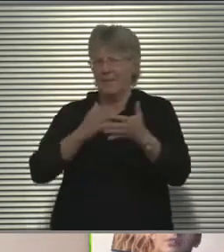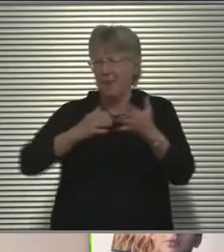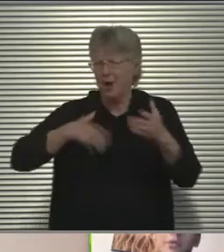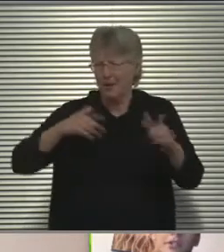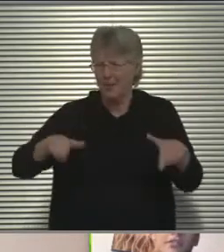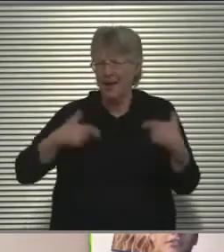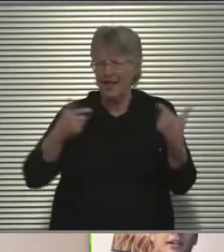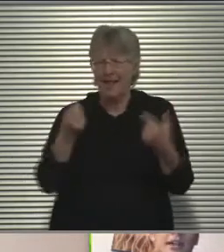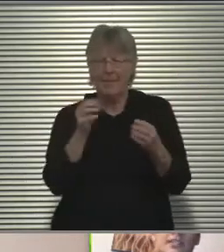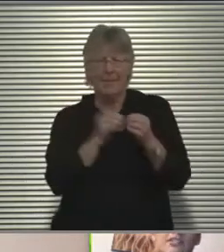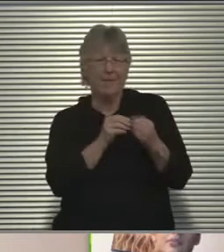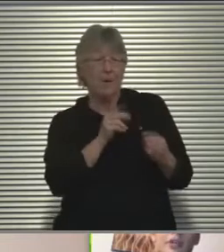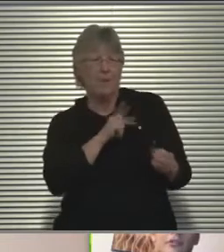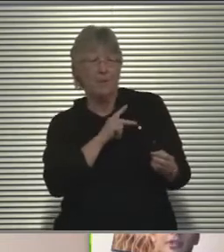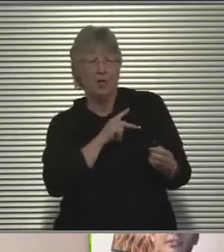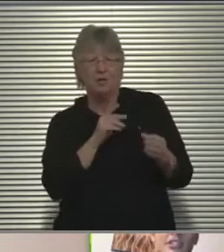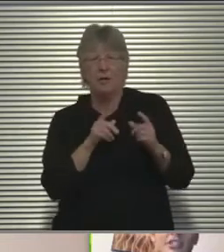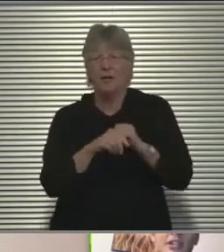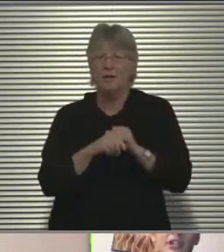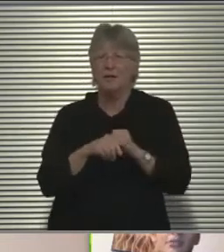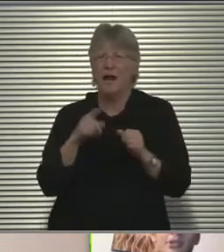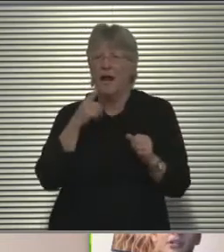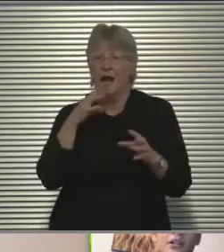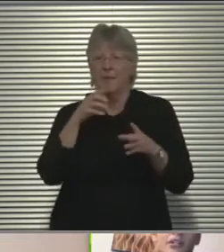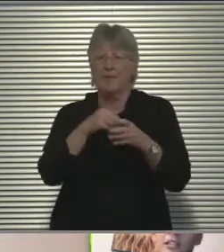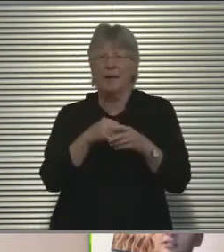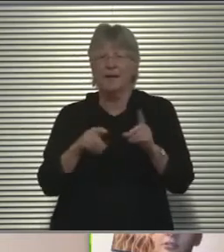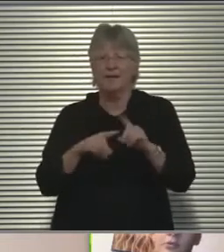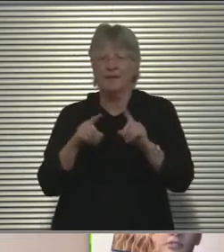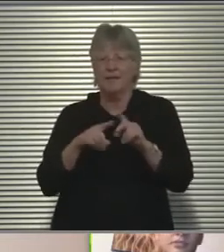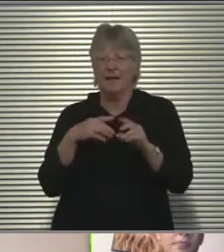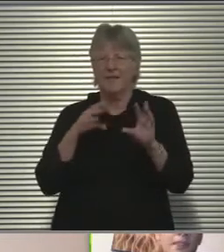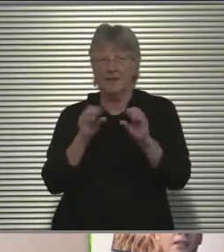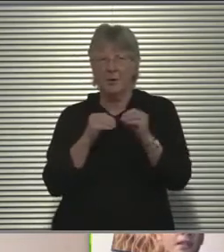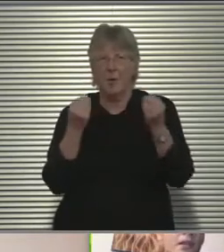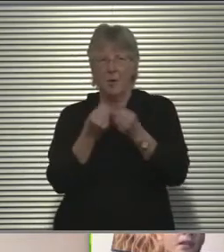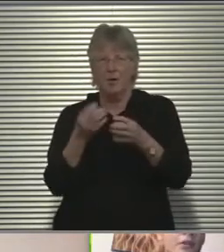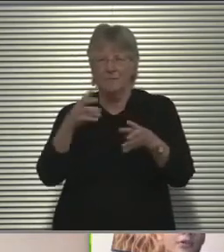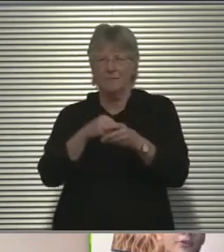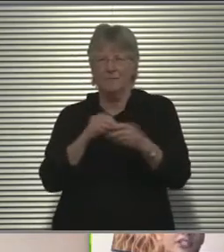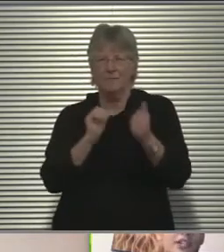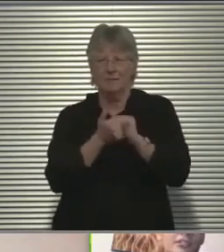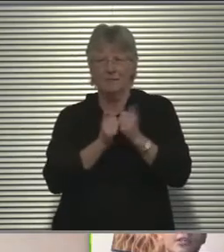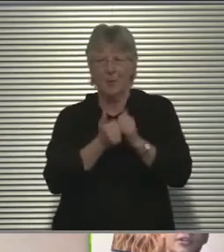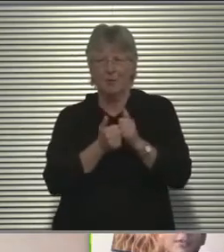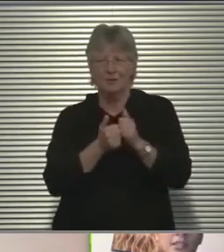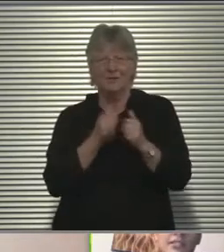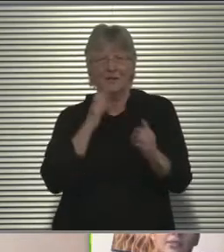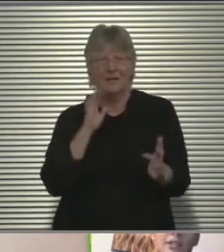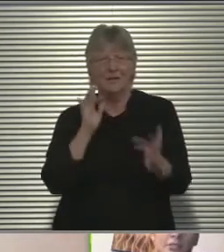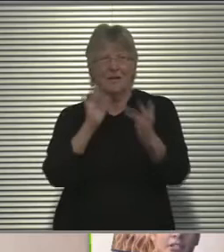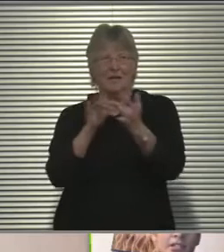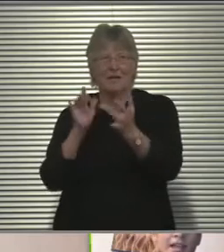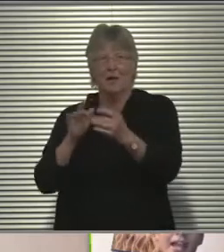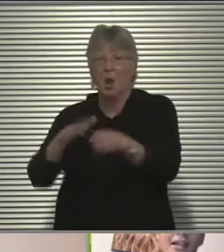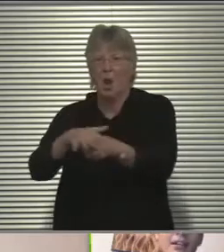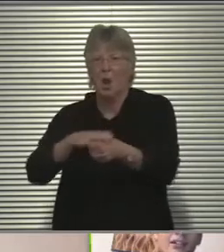a little bit more personal is a nonprofit organization I help run called A Kick for Sports. We reach out to the local kids in my community and,